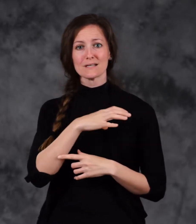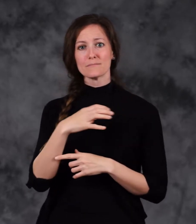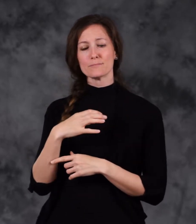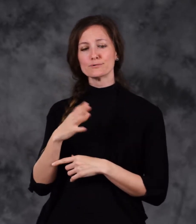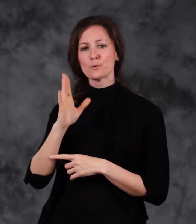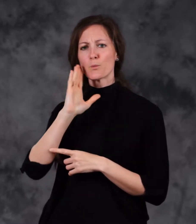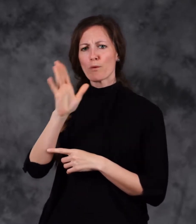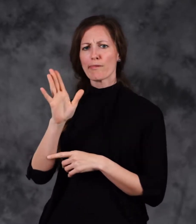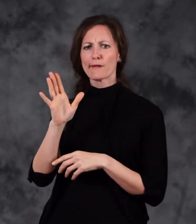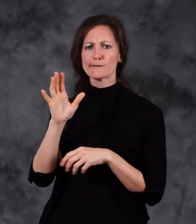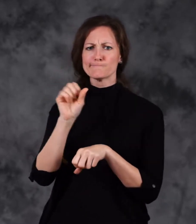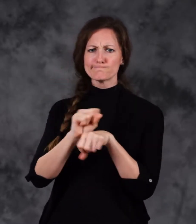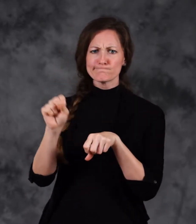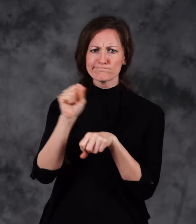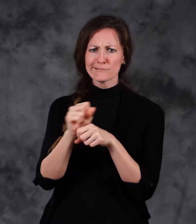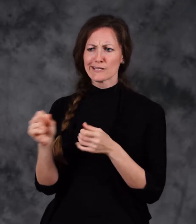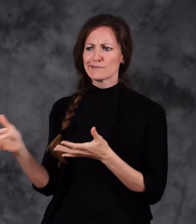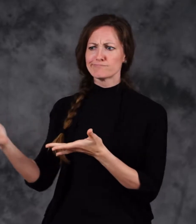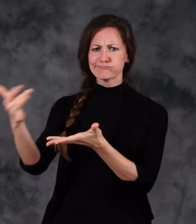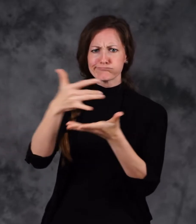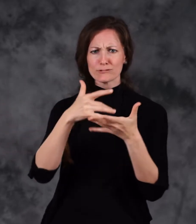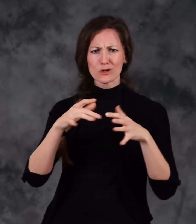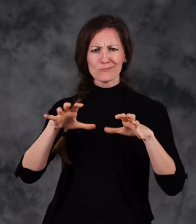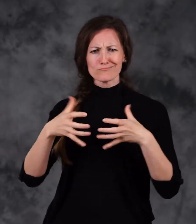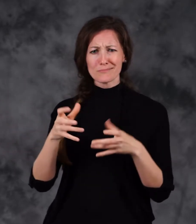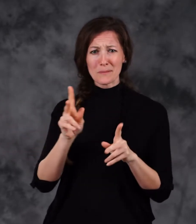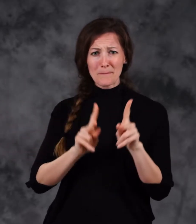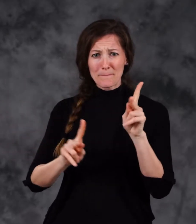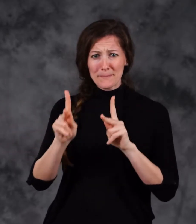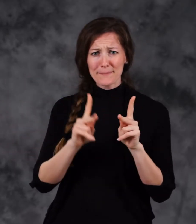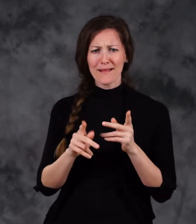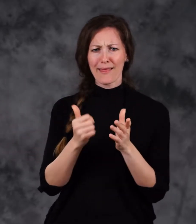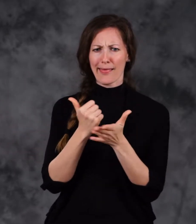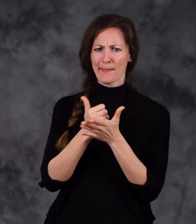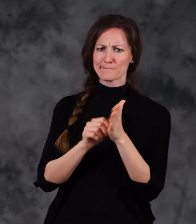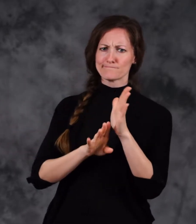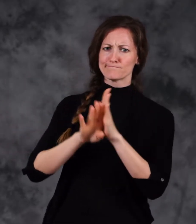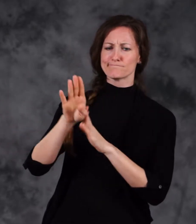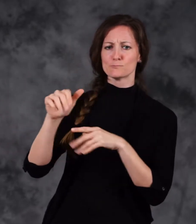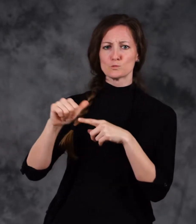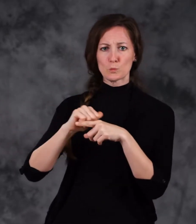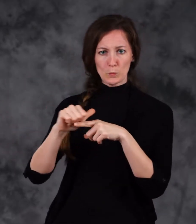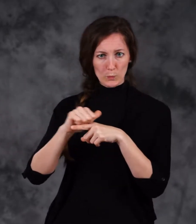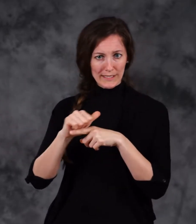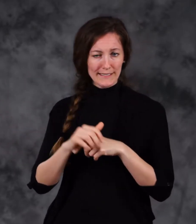The Commission will bring together a group of stakeholders to develop the training.